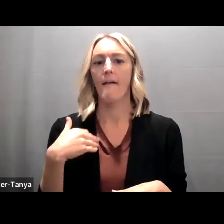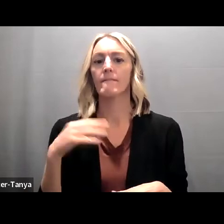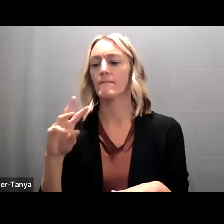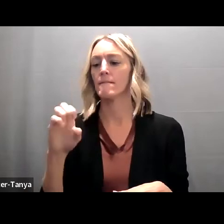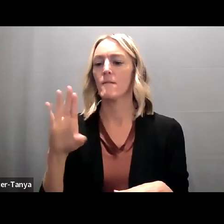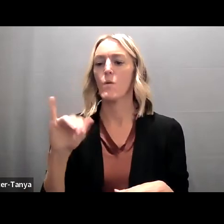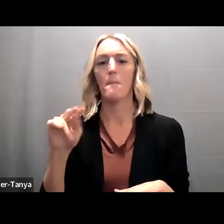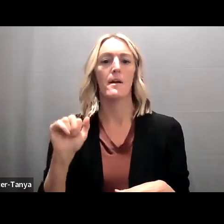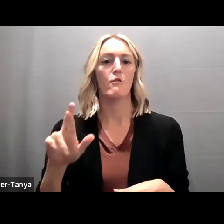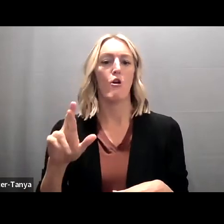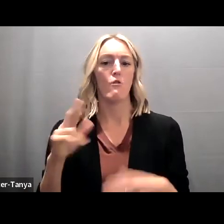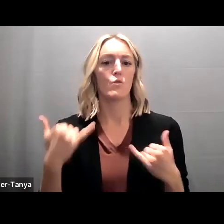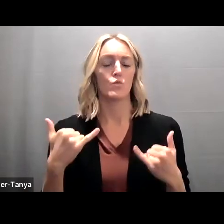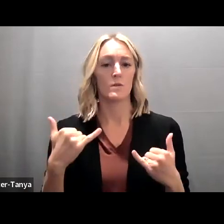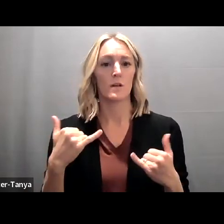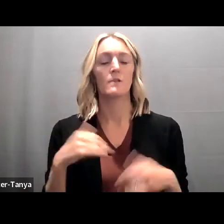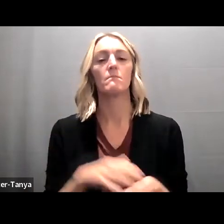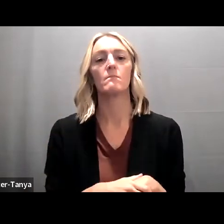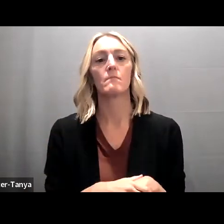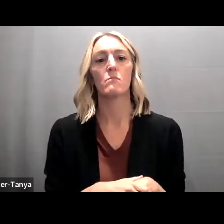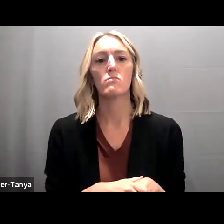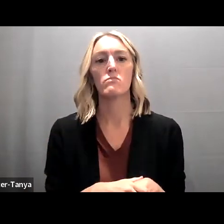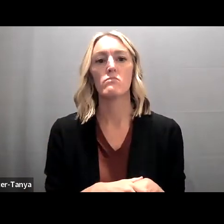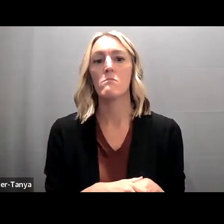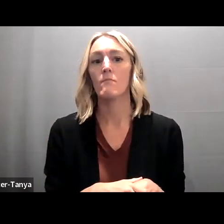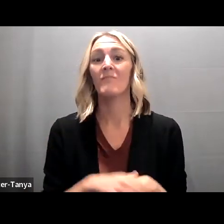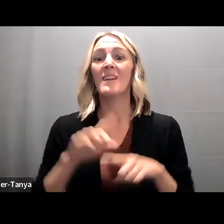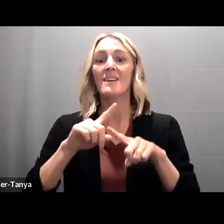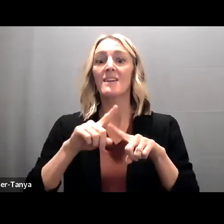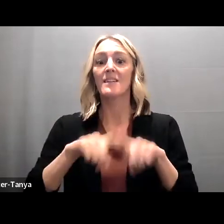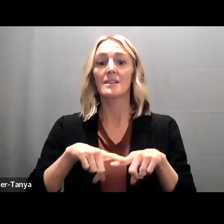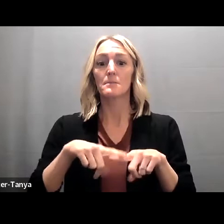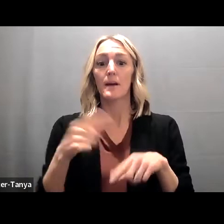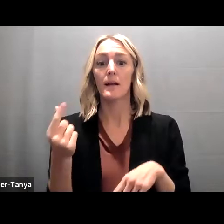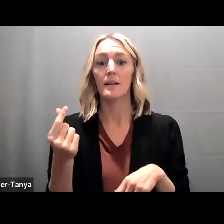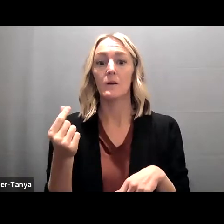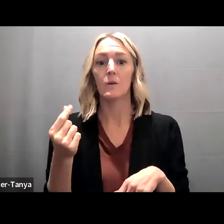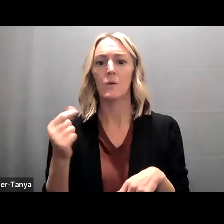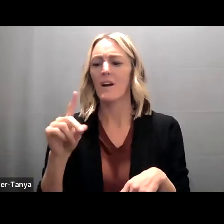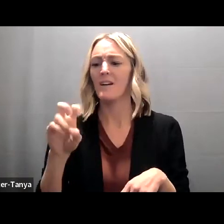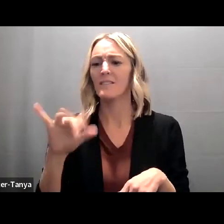So when you scroll over that bar depending on what device you are on that bar can at the top or bottom of your screen.